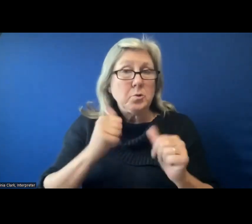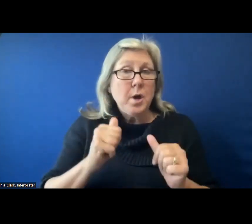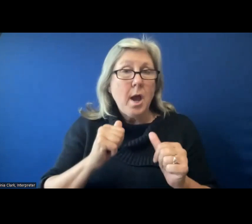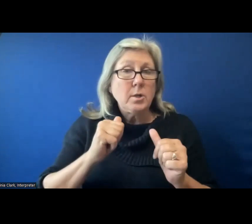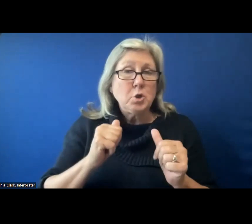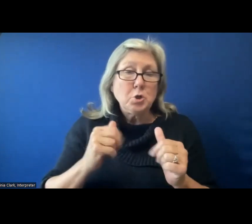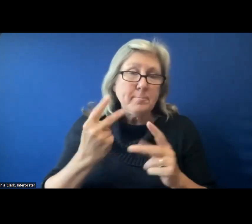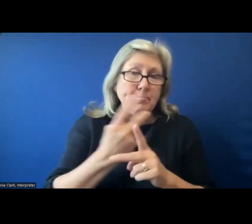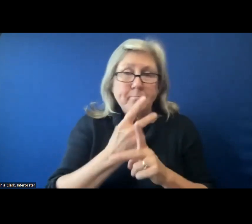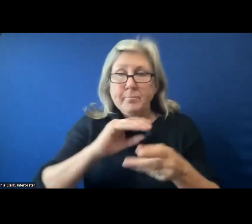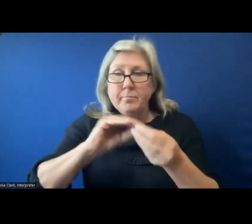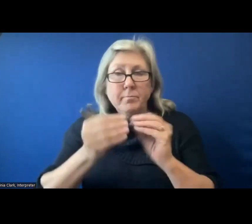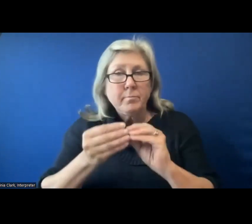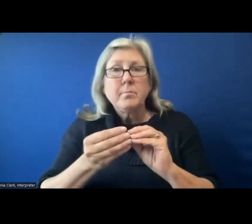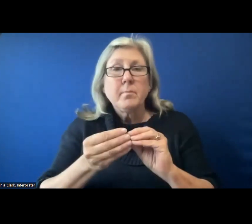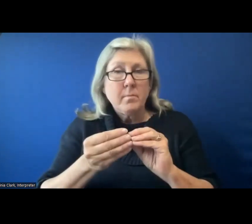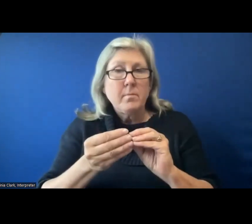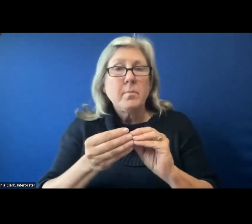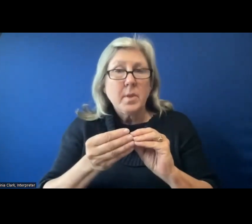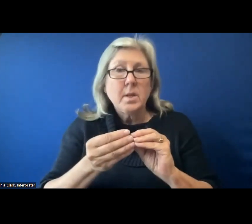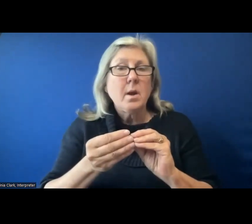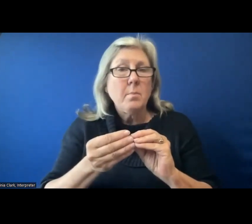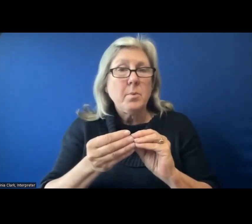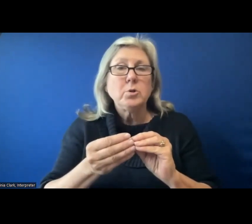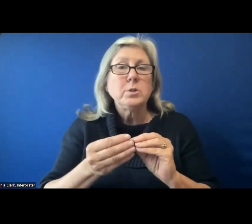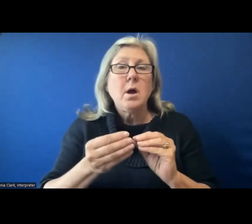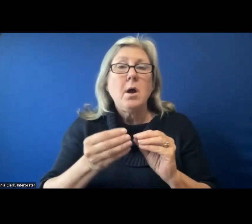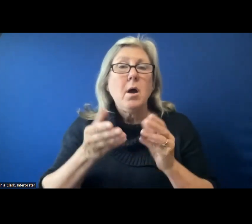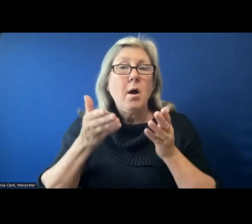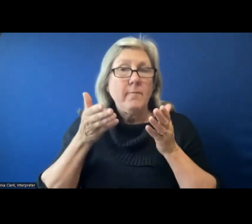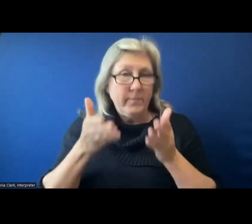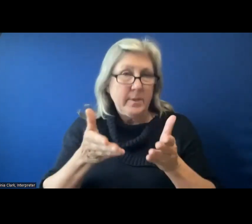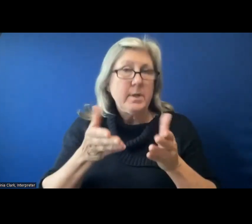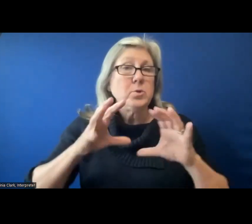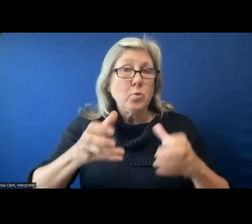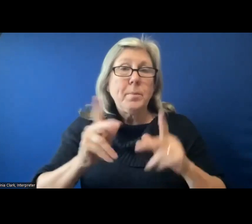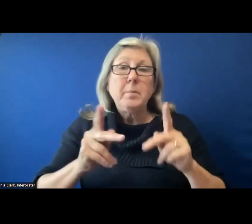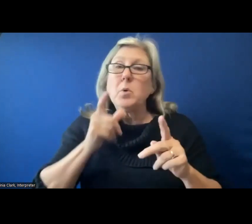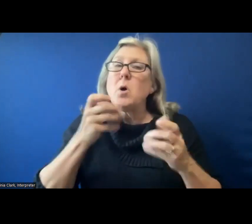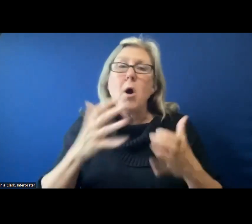what this particular group of people, people are ready in services who happen to go through